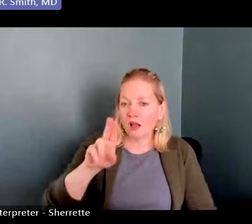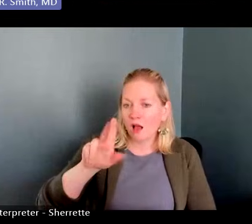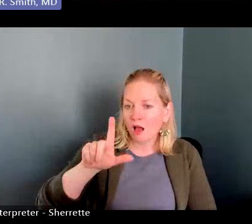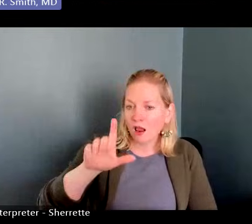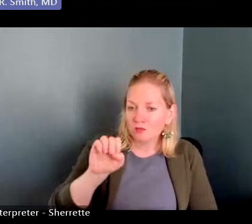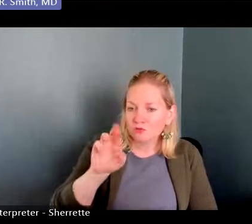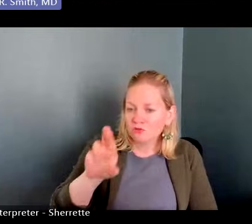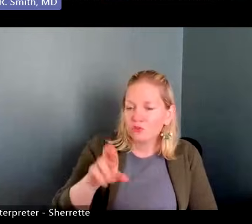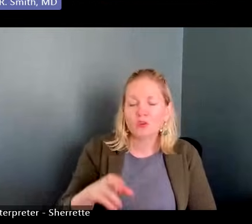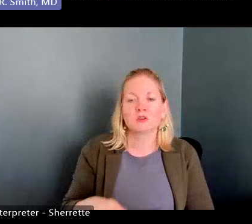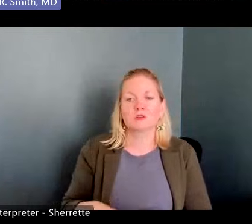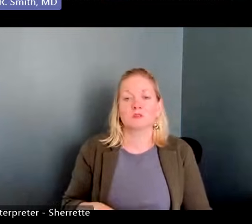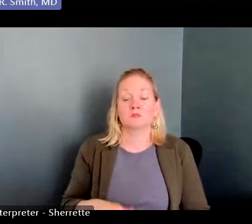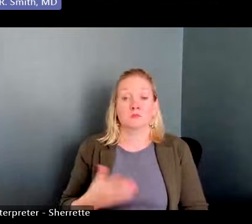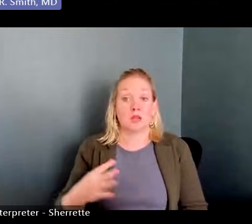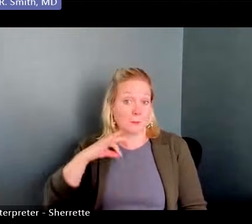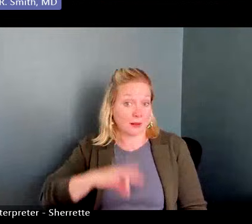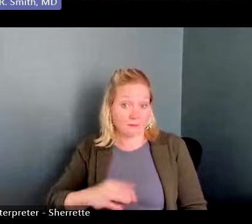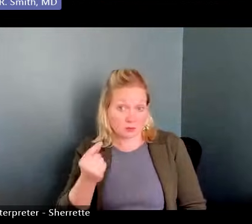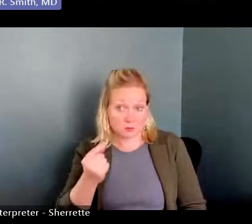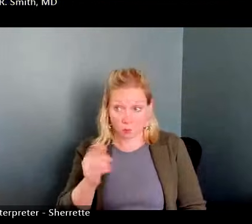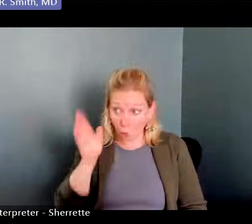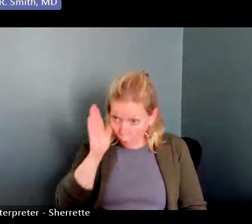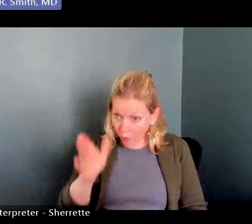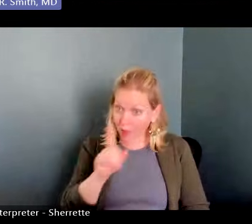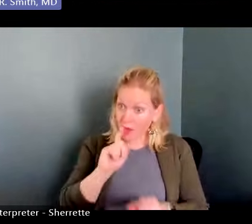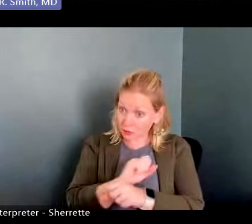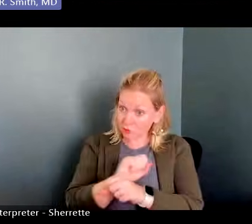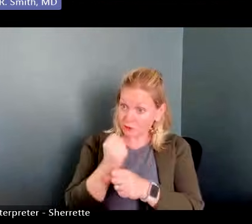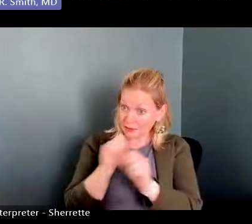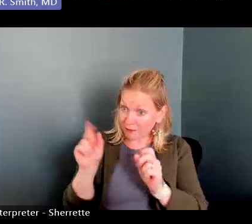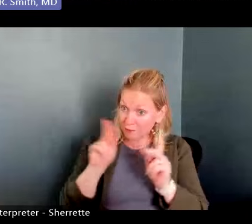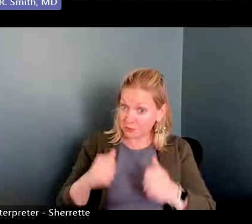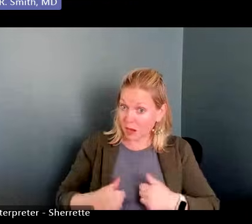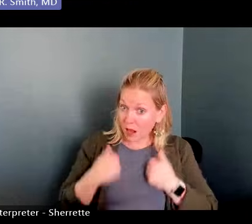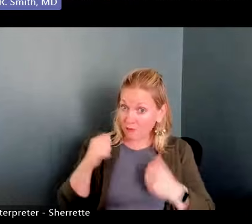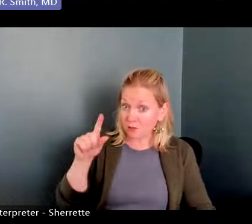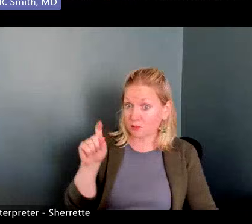We didn't know whether it would save lives or not. And so, not in a randomized fashion,